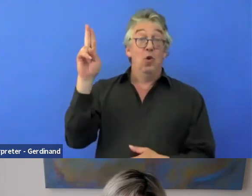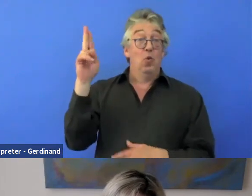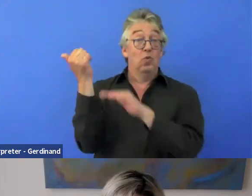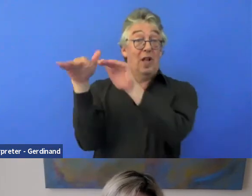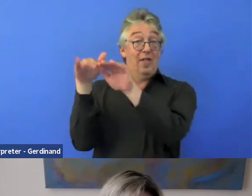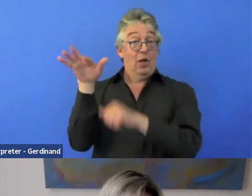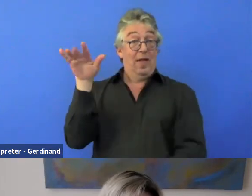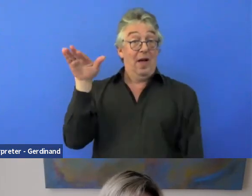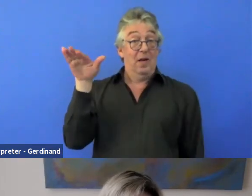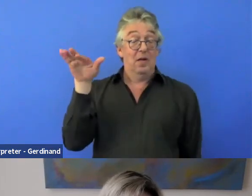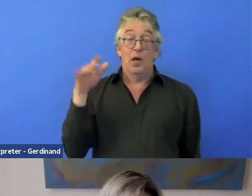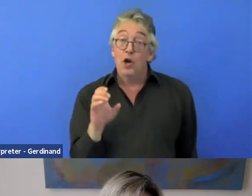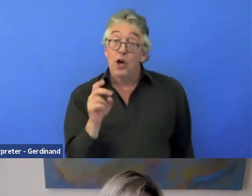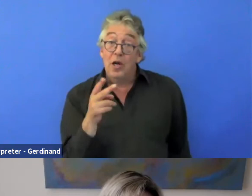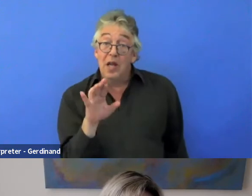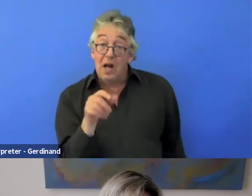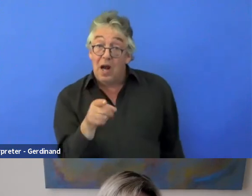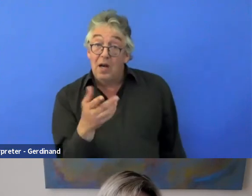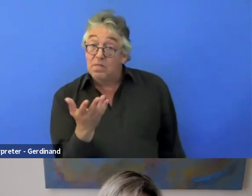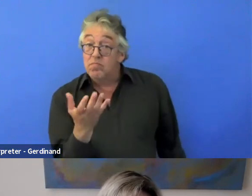Do you want to go ahead Chiara and then Alejandro?